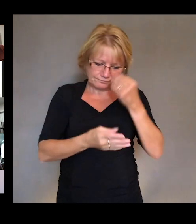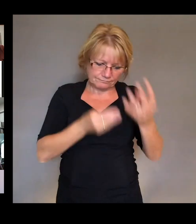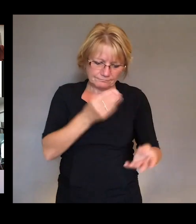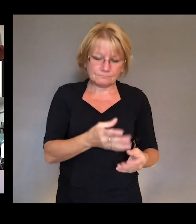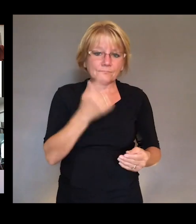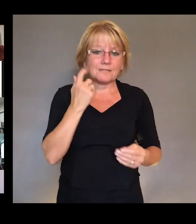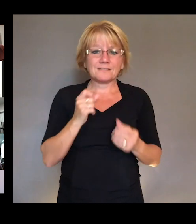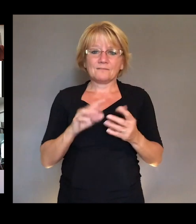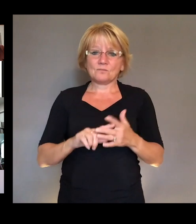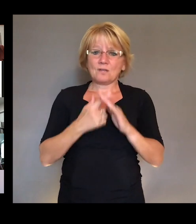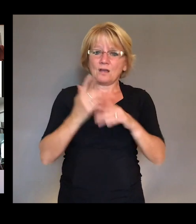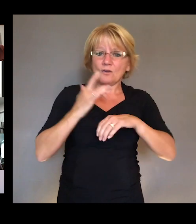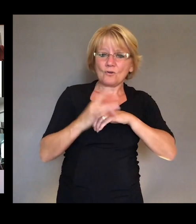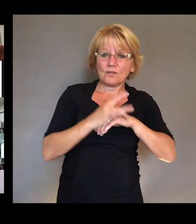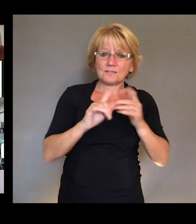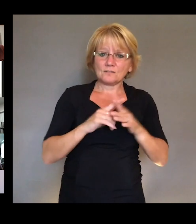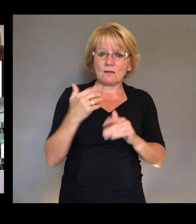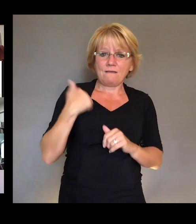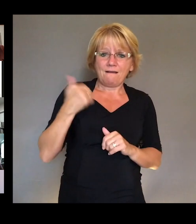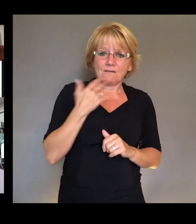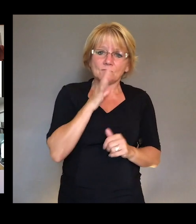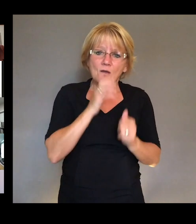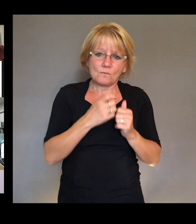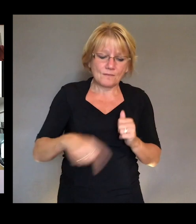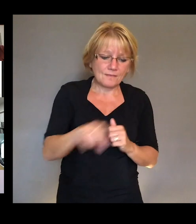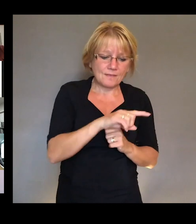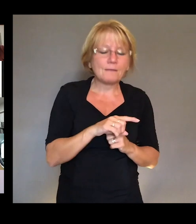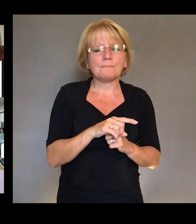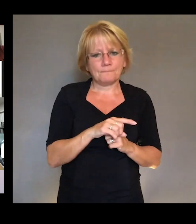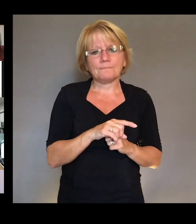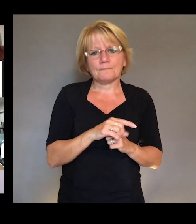Because the earlier that we talk to these children, it increases the likelihood